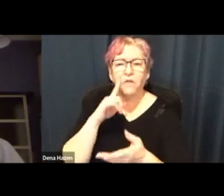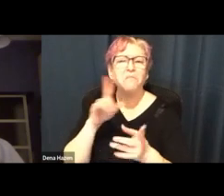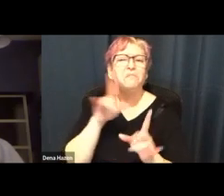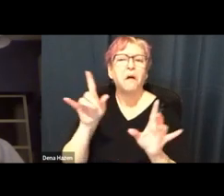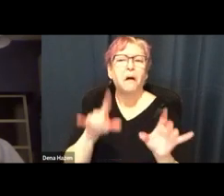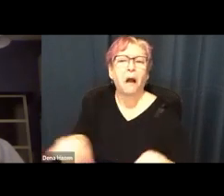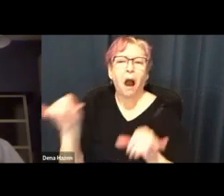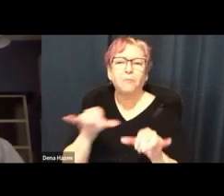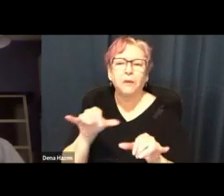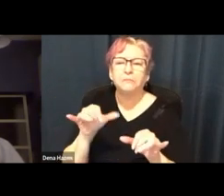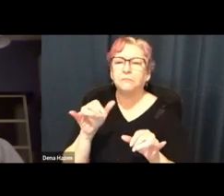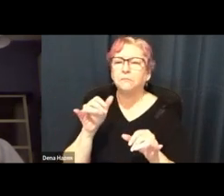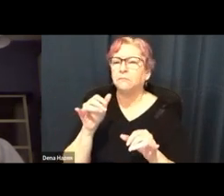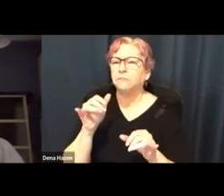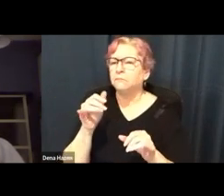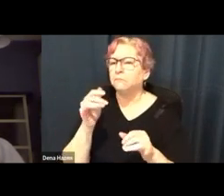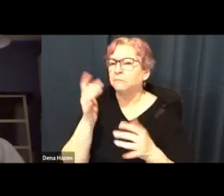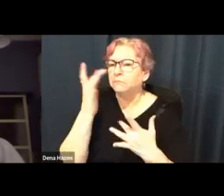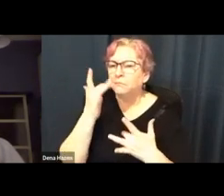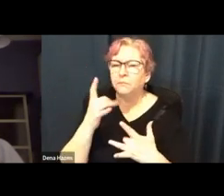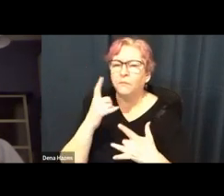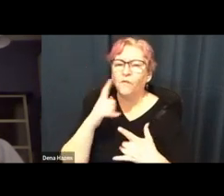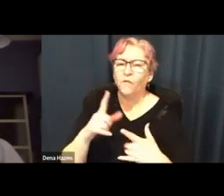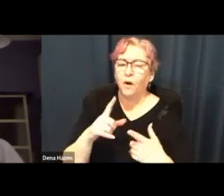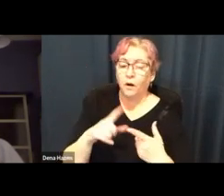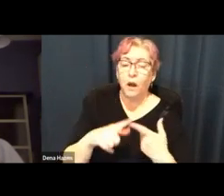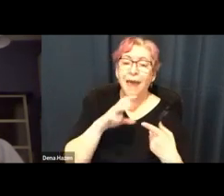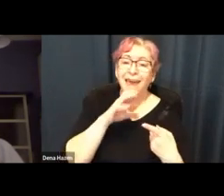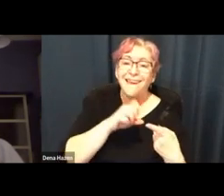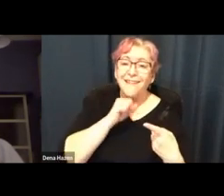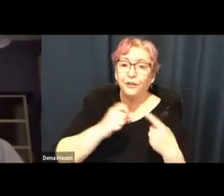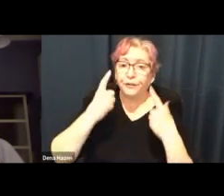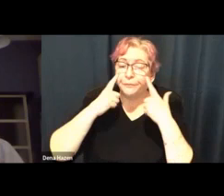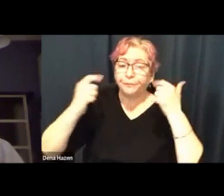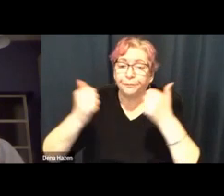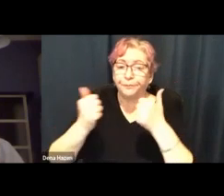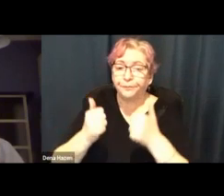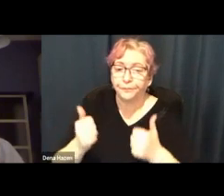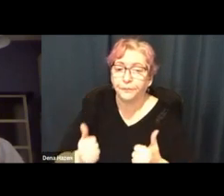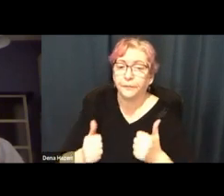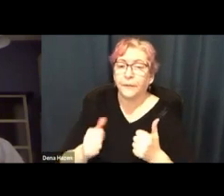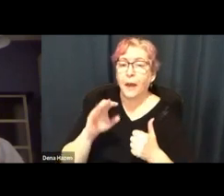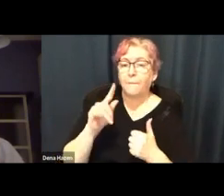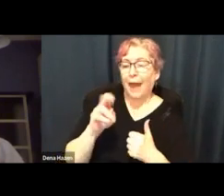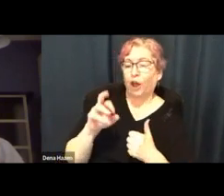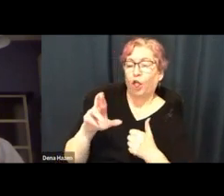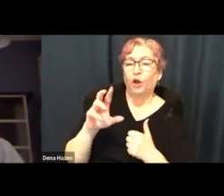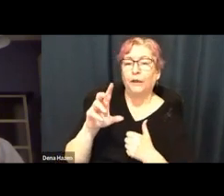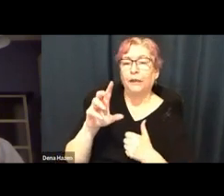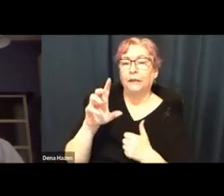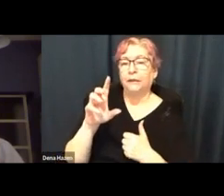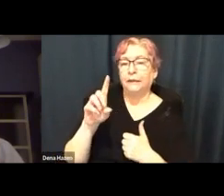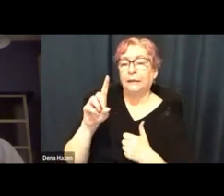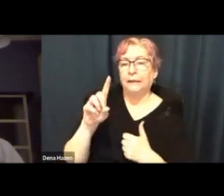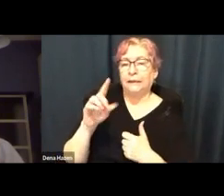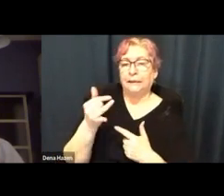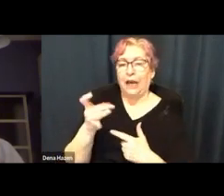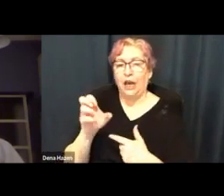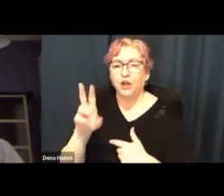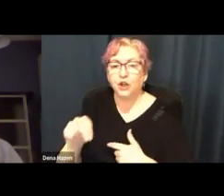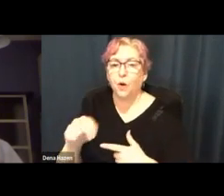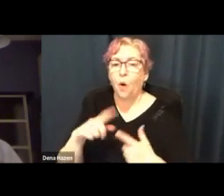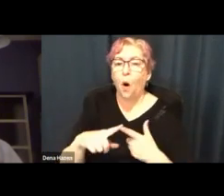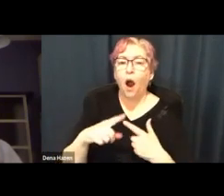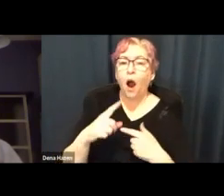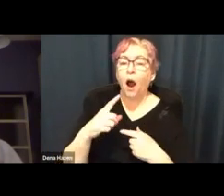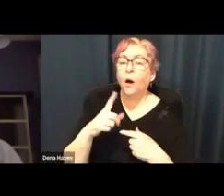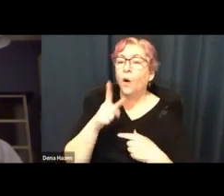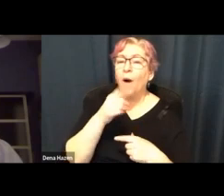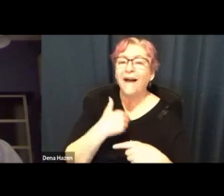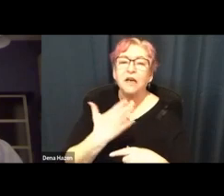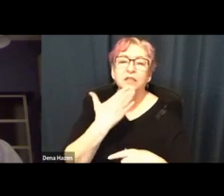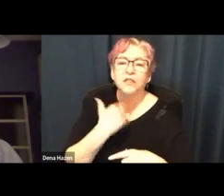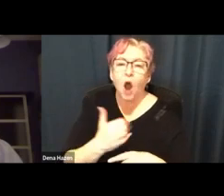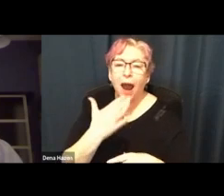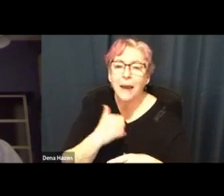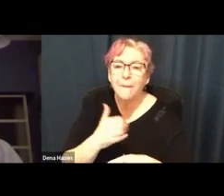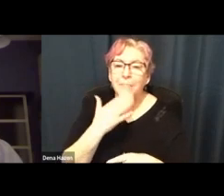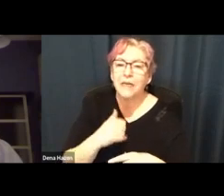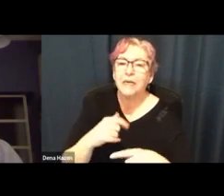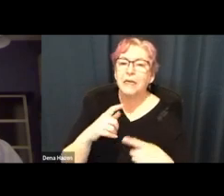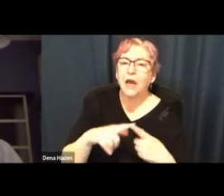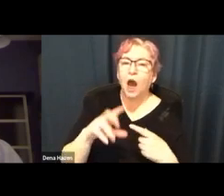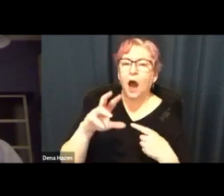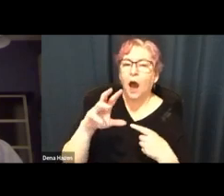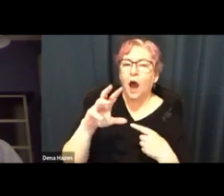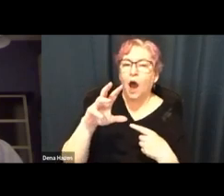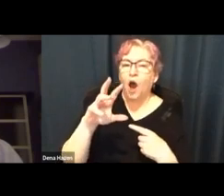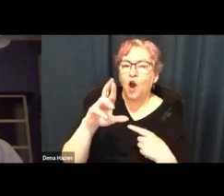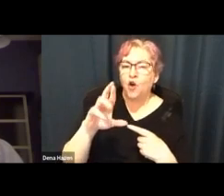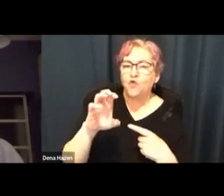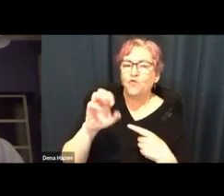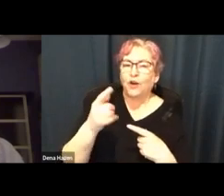such as age-related macular degeneration, for diabetic retinopathy, and retinal vein occlusion.